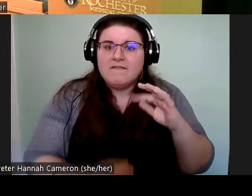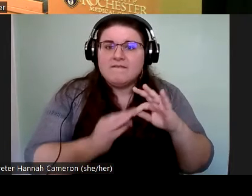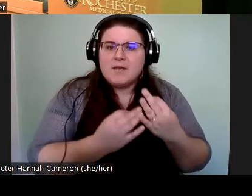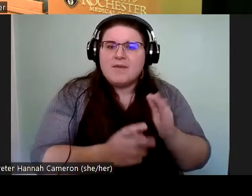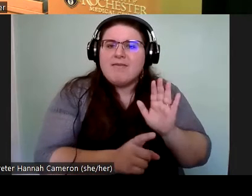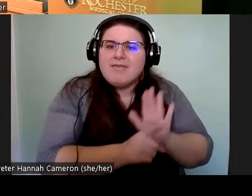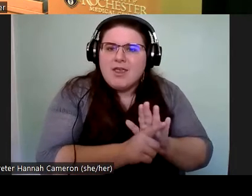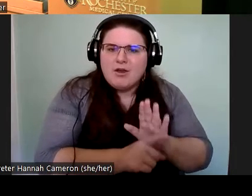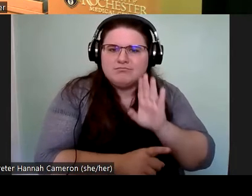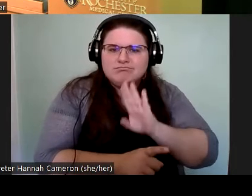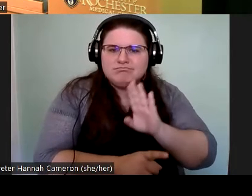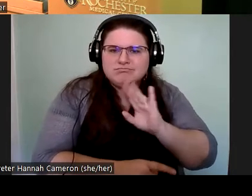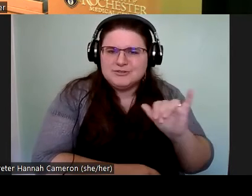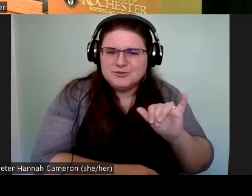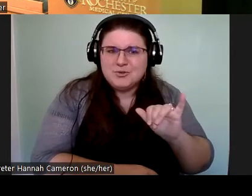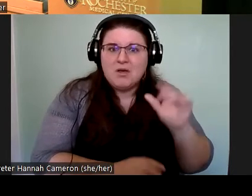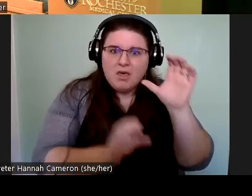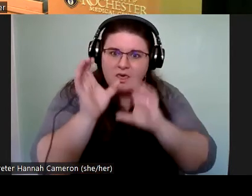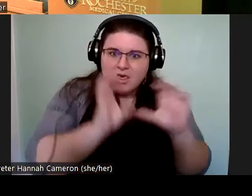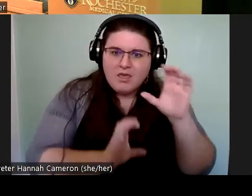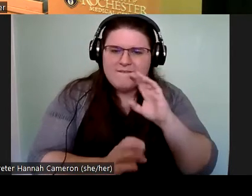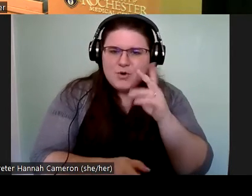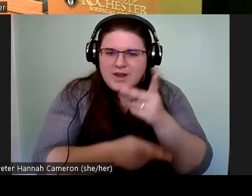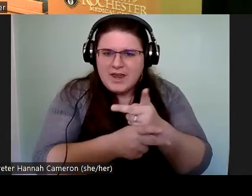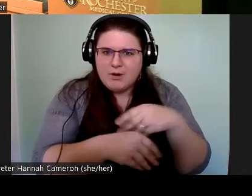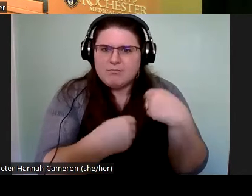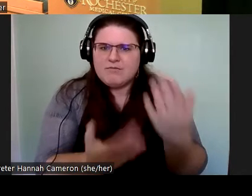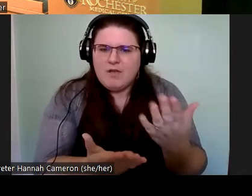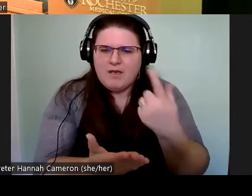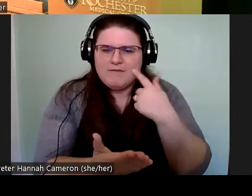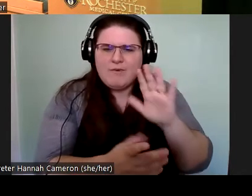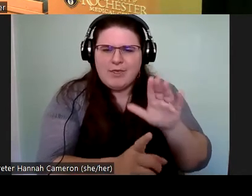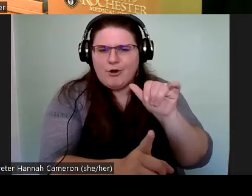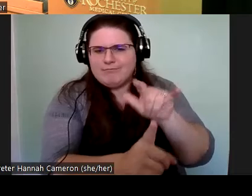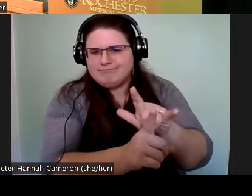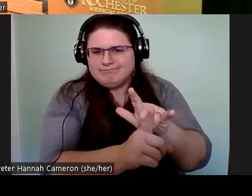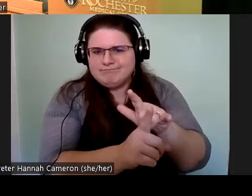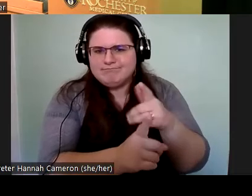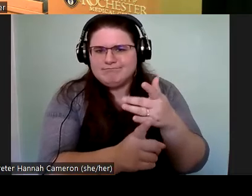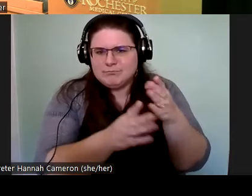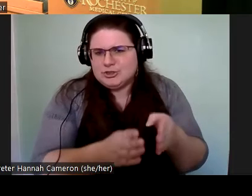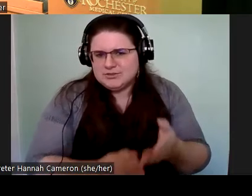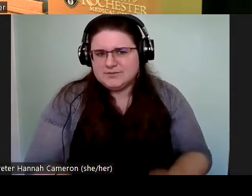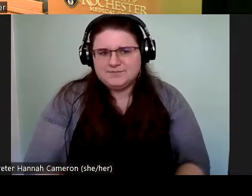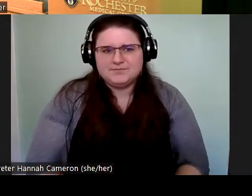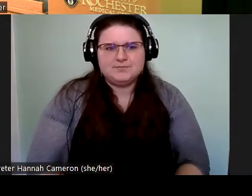can't actually get the care that their loved one needs so here's some reasons to inv involve the